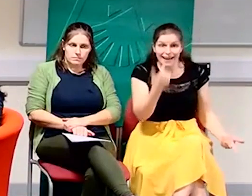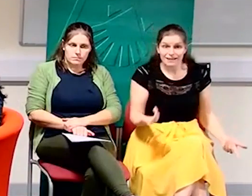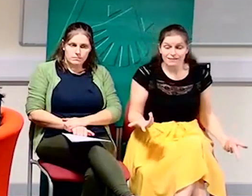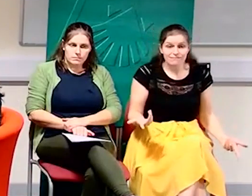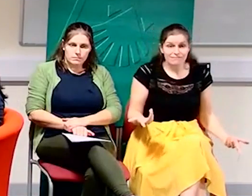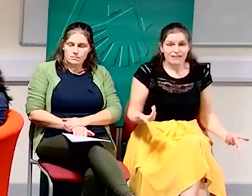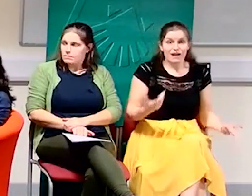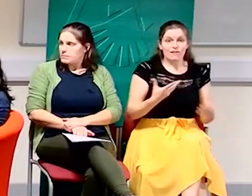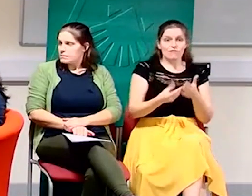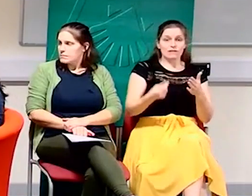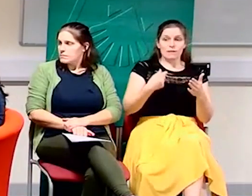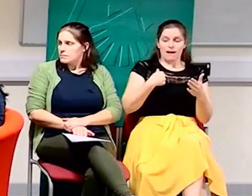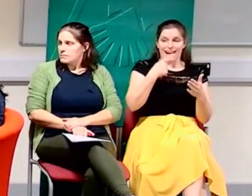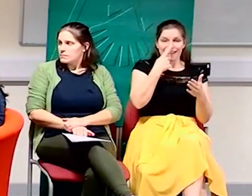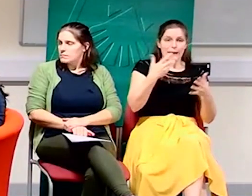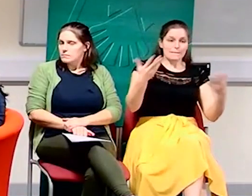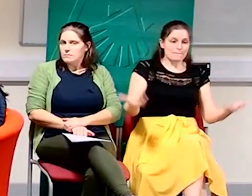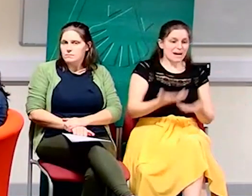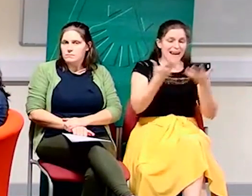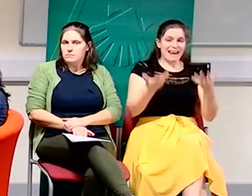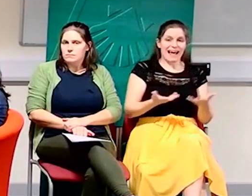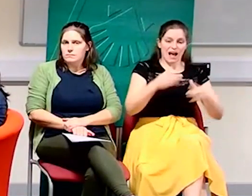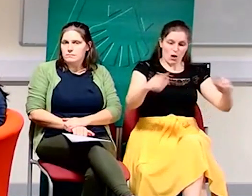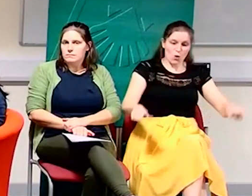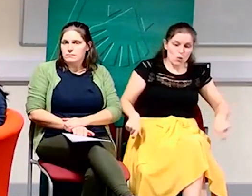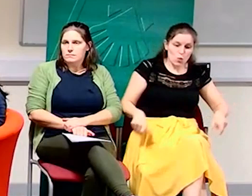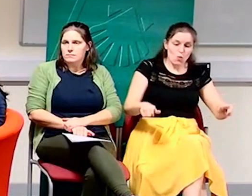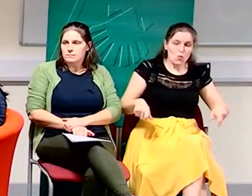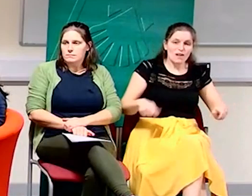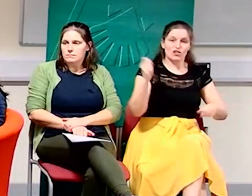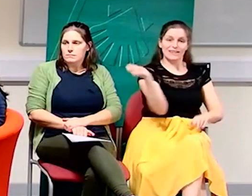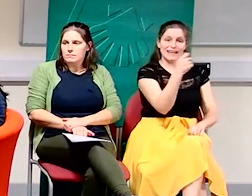play wheelchair tennis with my children I can swim with my children there's lots of things we can all